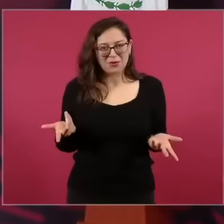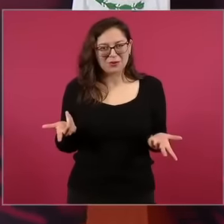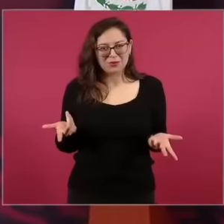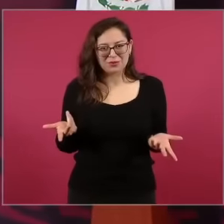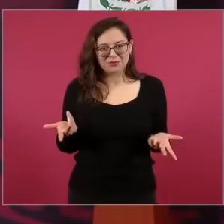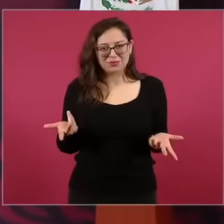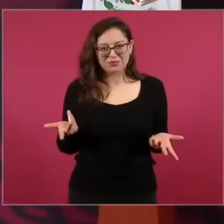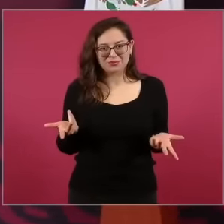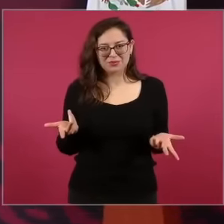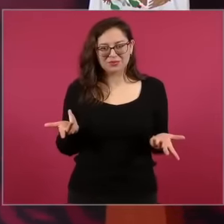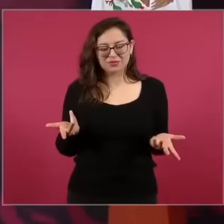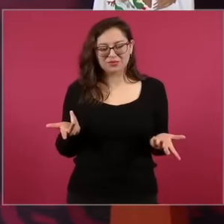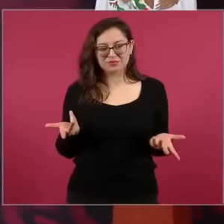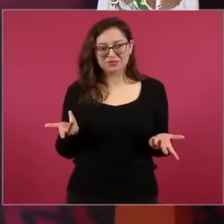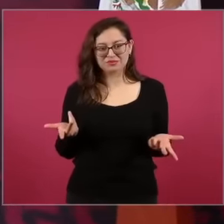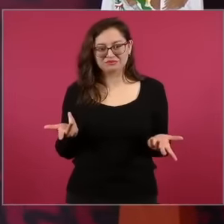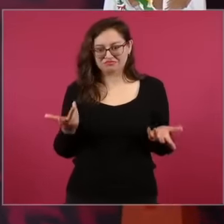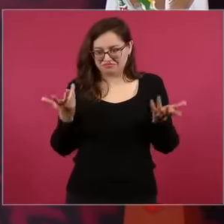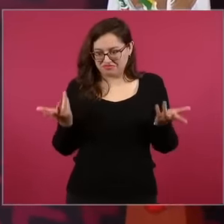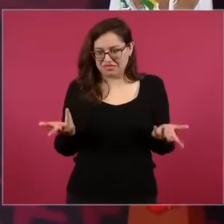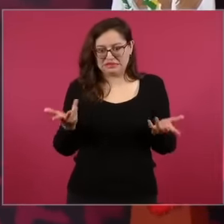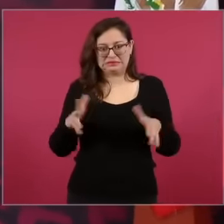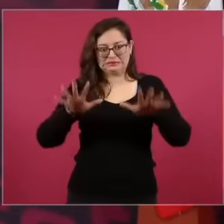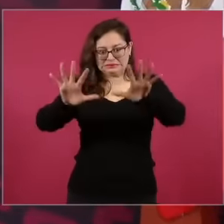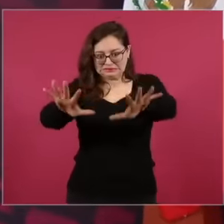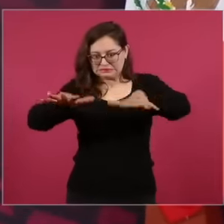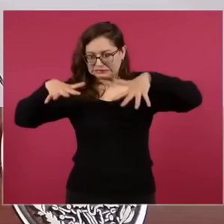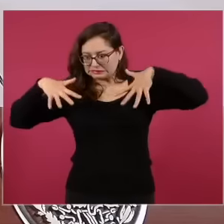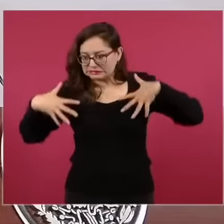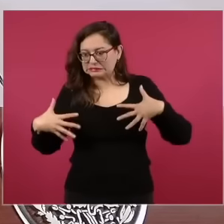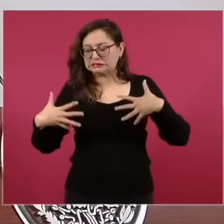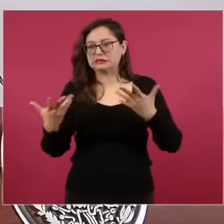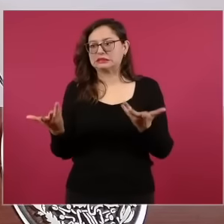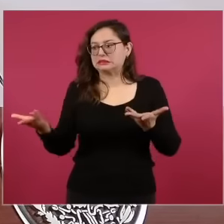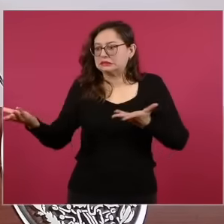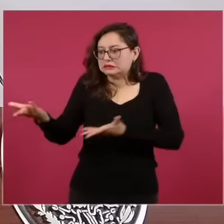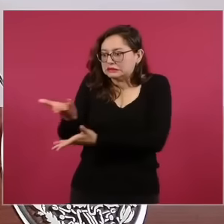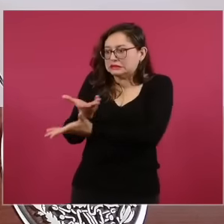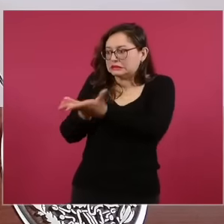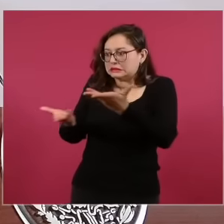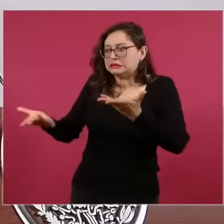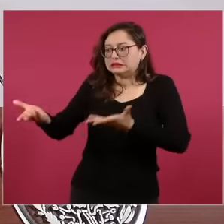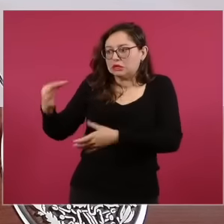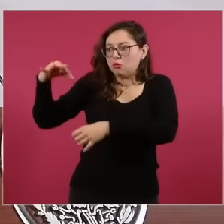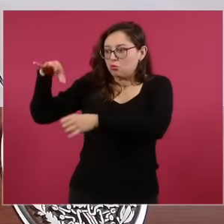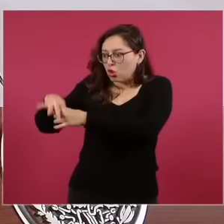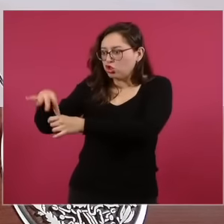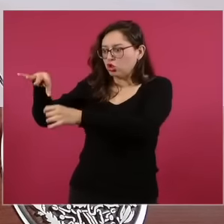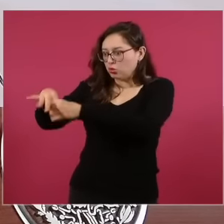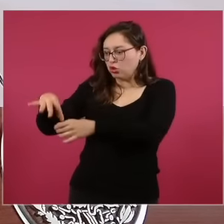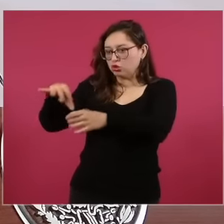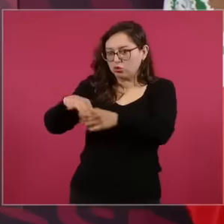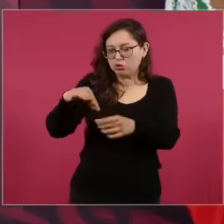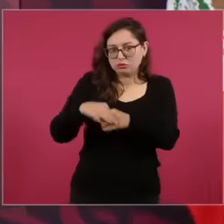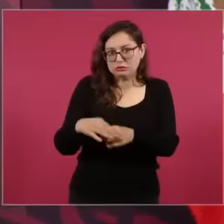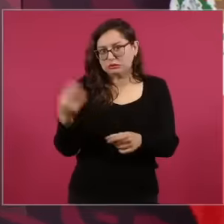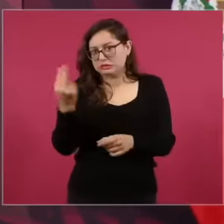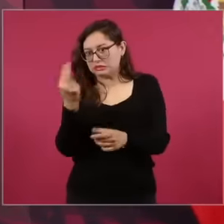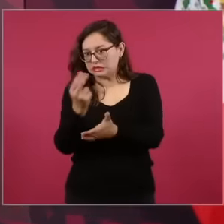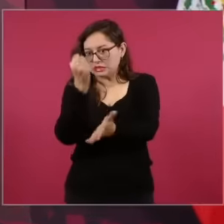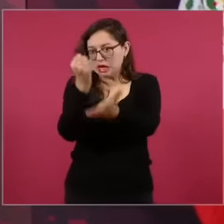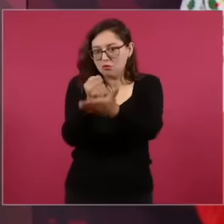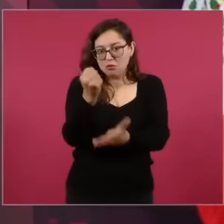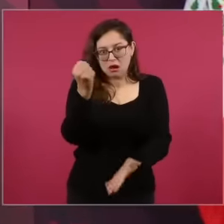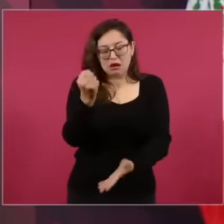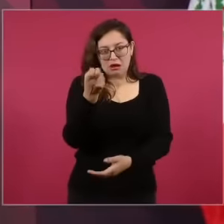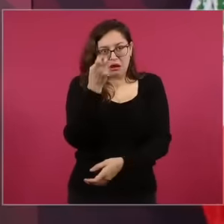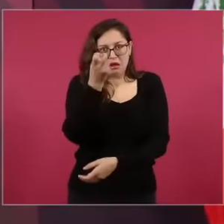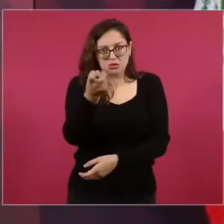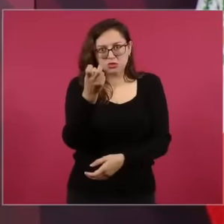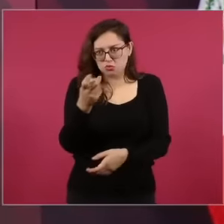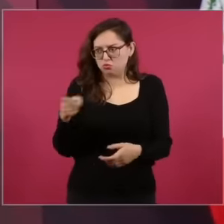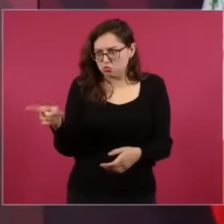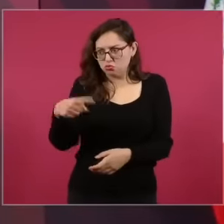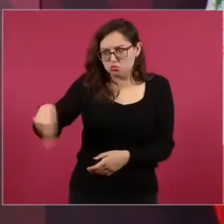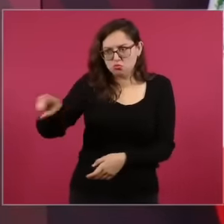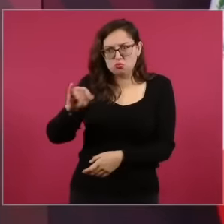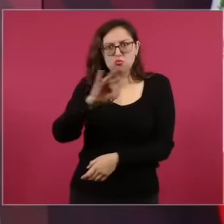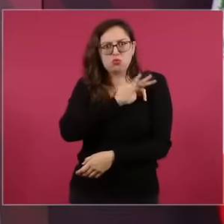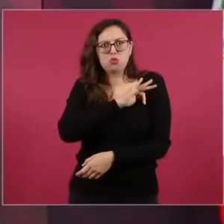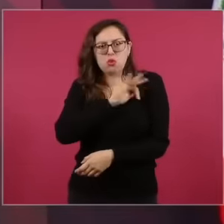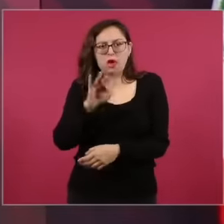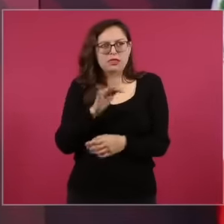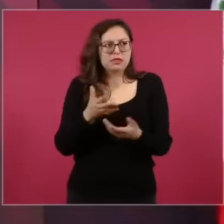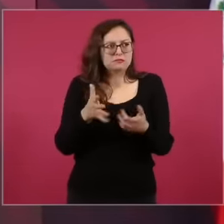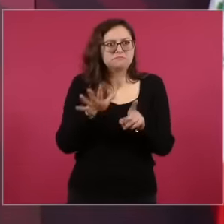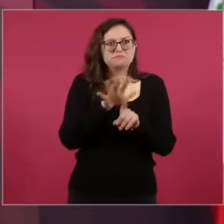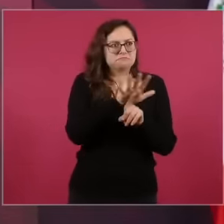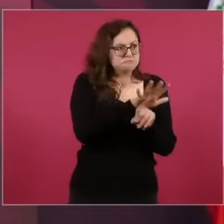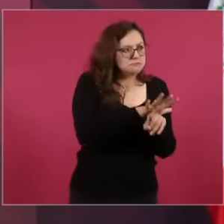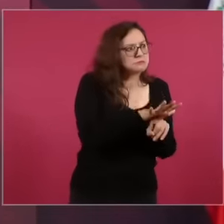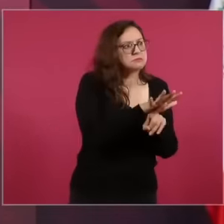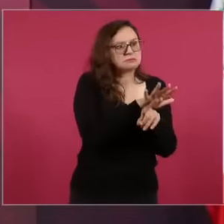when he is seeking to have the votes to approve a constitutional reform, that is, of course